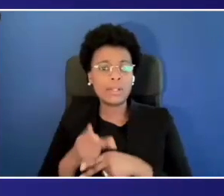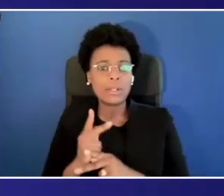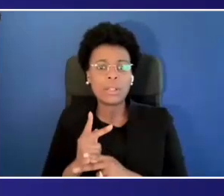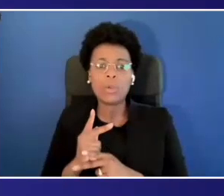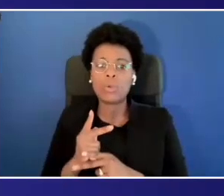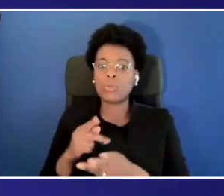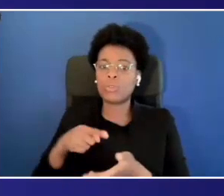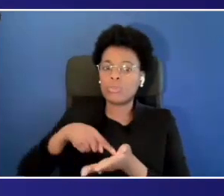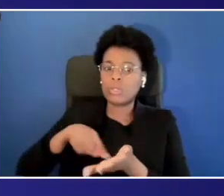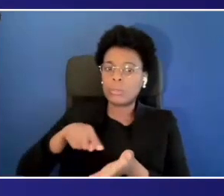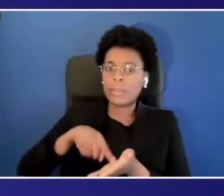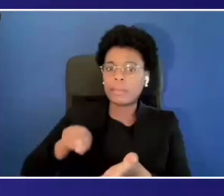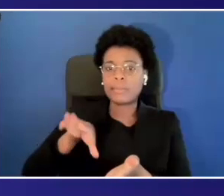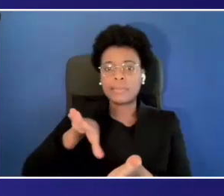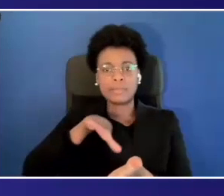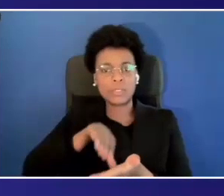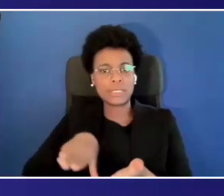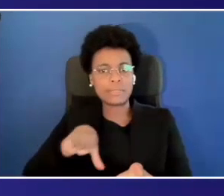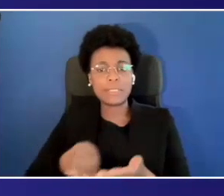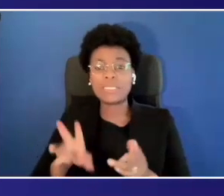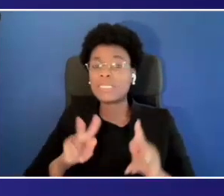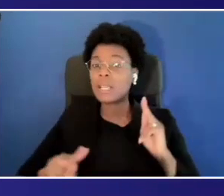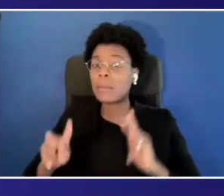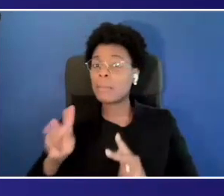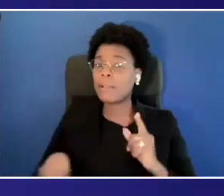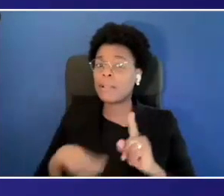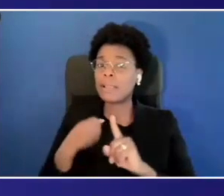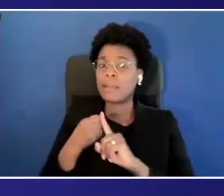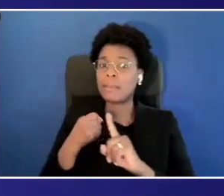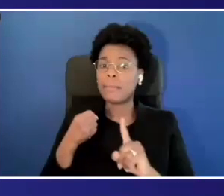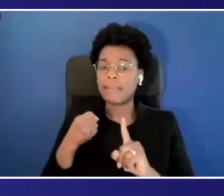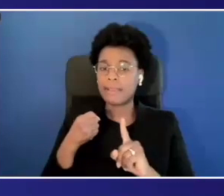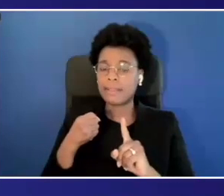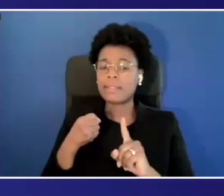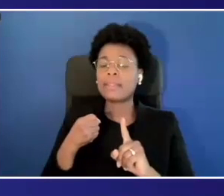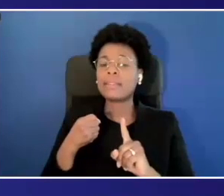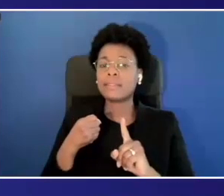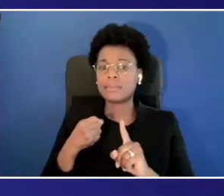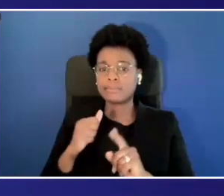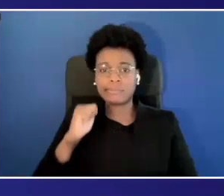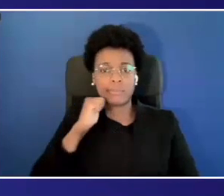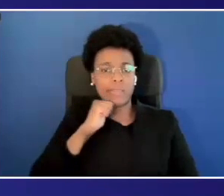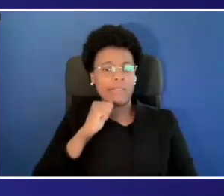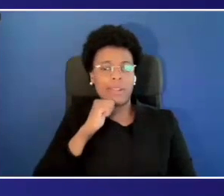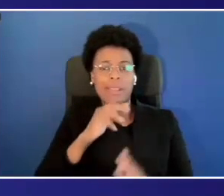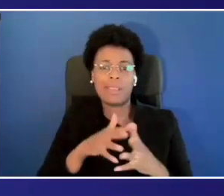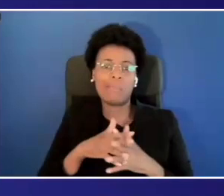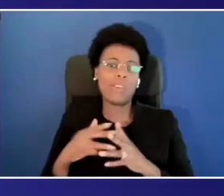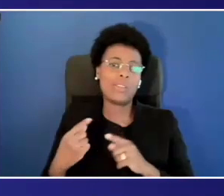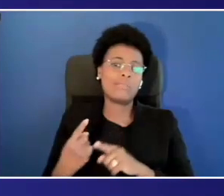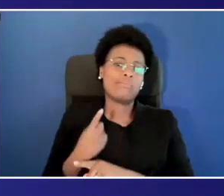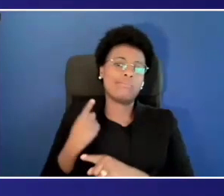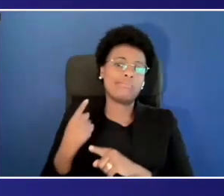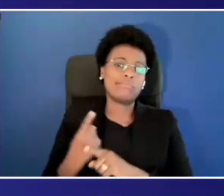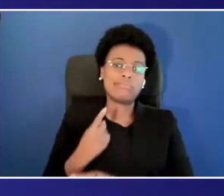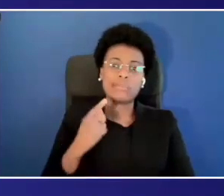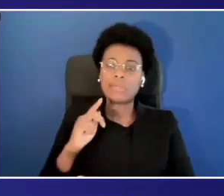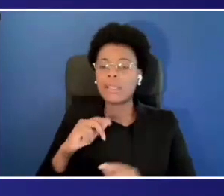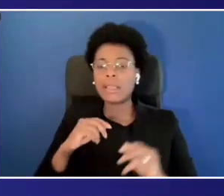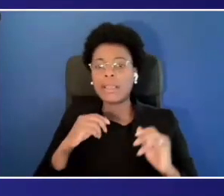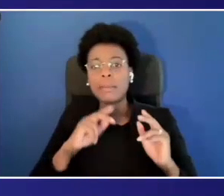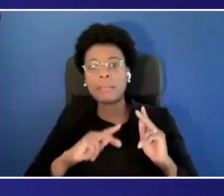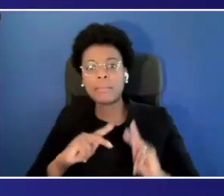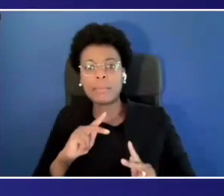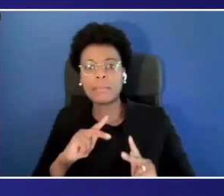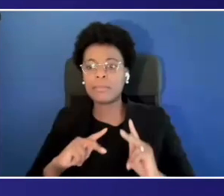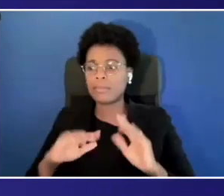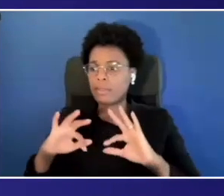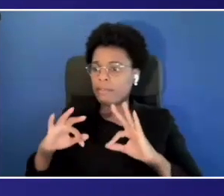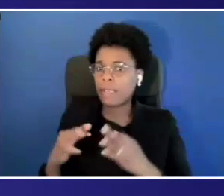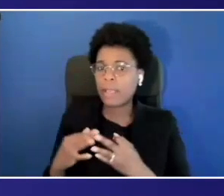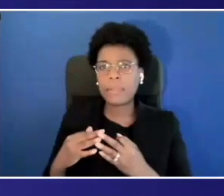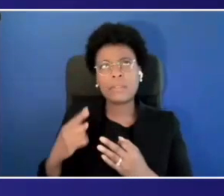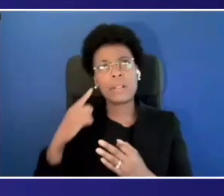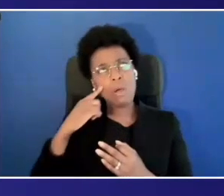The people being impacted by this crisis are everyday Americans. They're individuals and families who sought a better life through higher education.